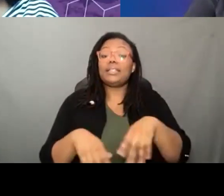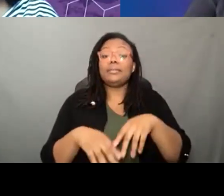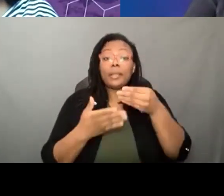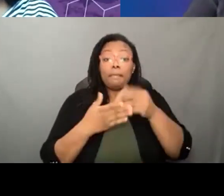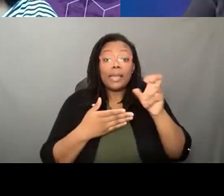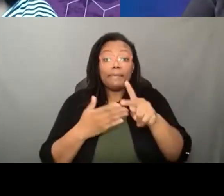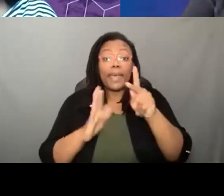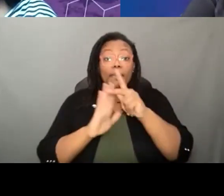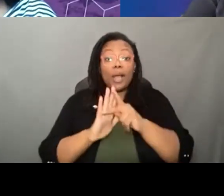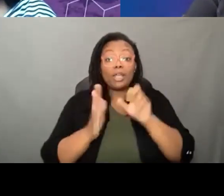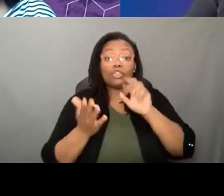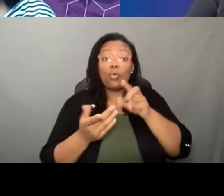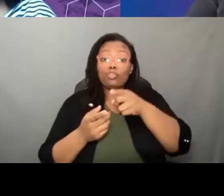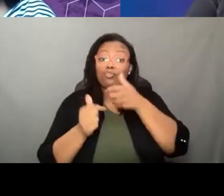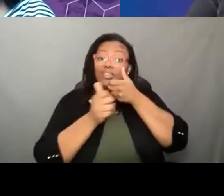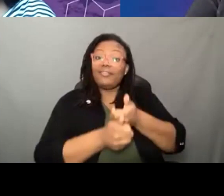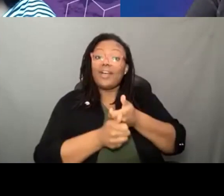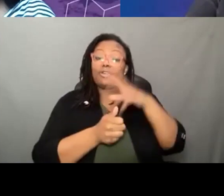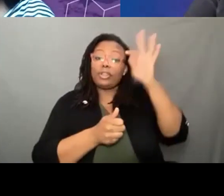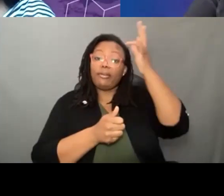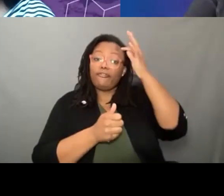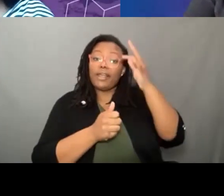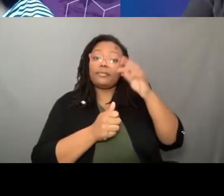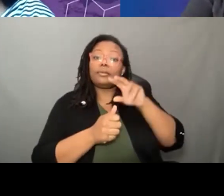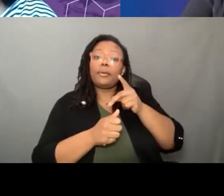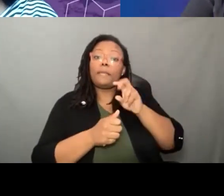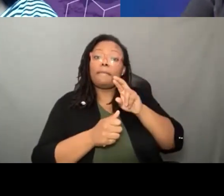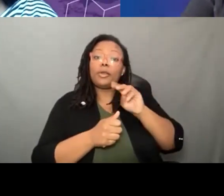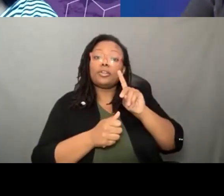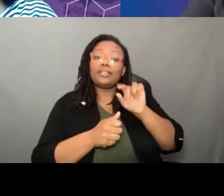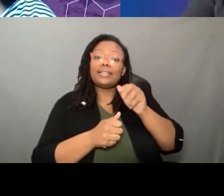Or it could be -- or you could follow the federal per diem rates, whatever you choose.